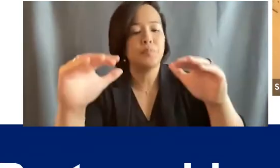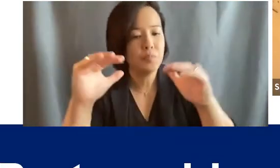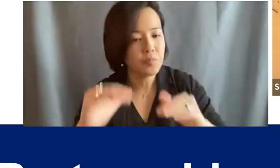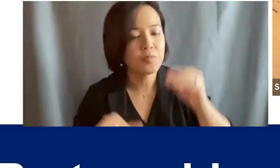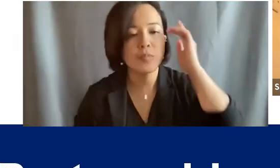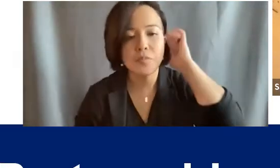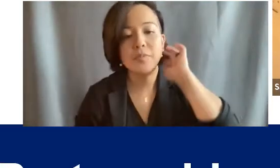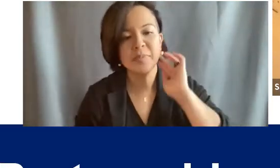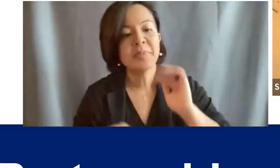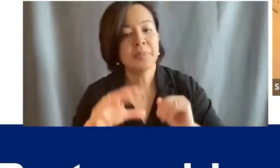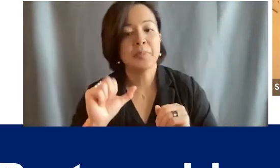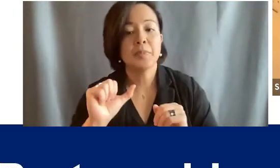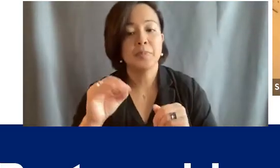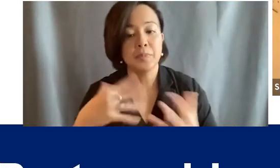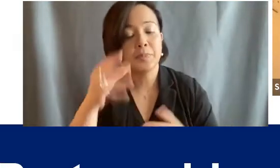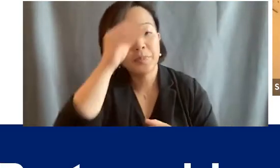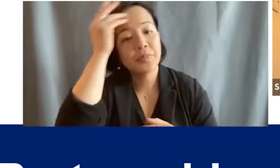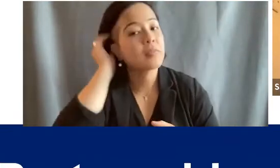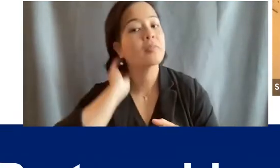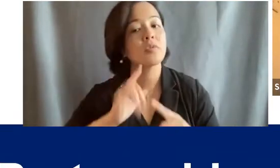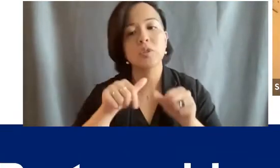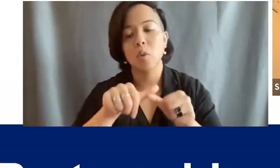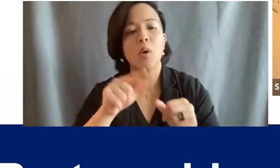just to go on to and really, this is emphasizing